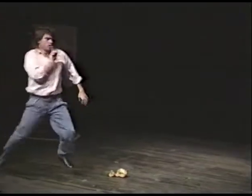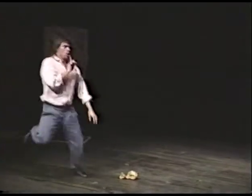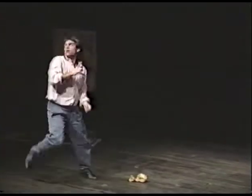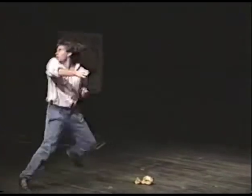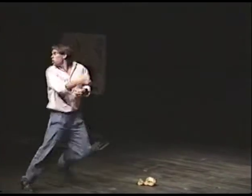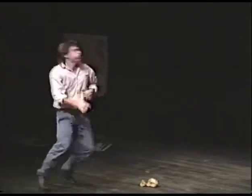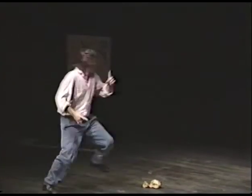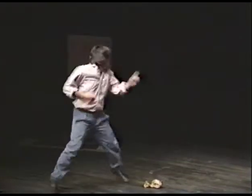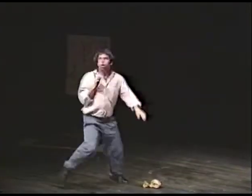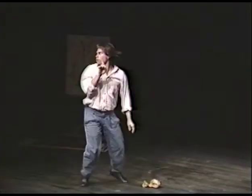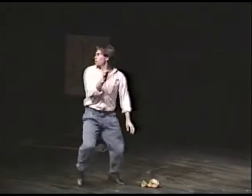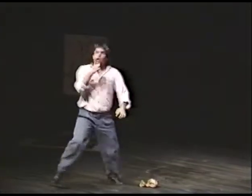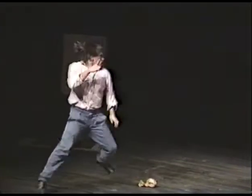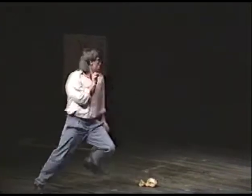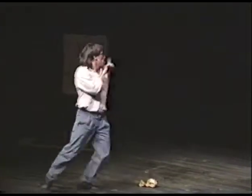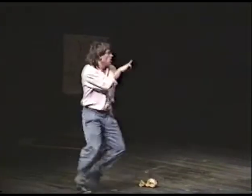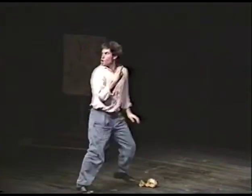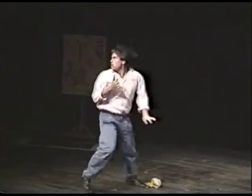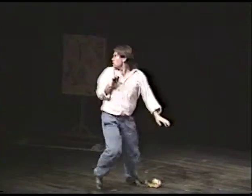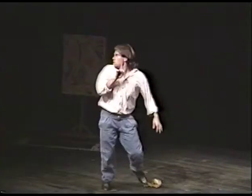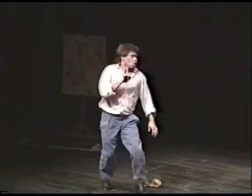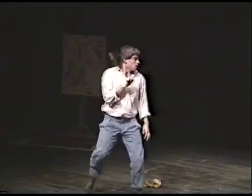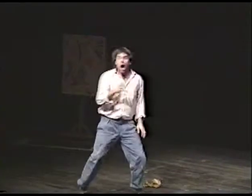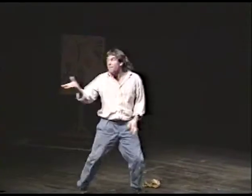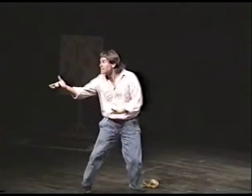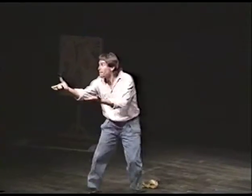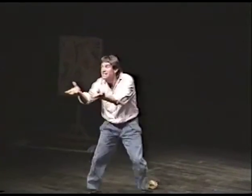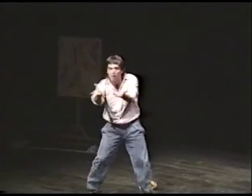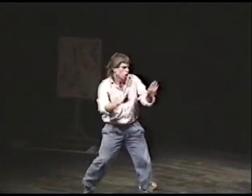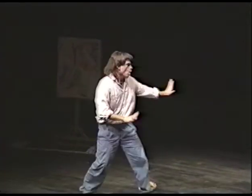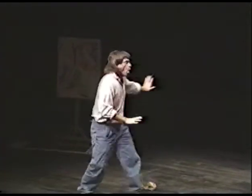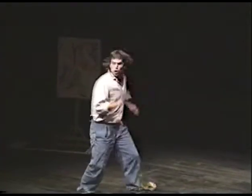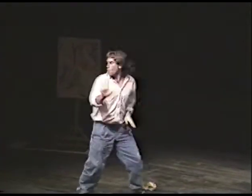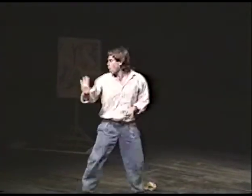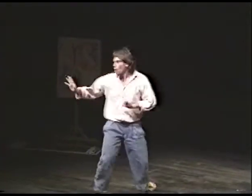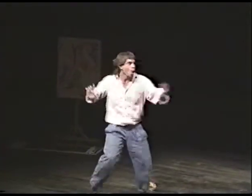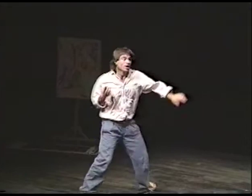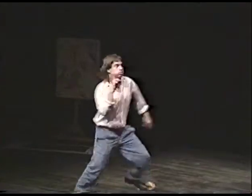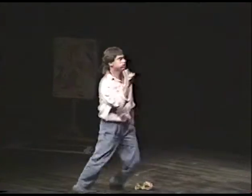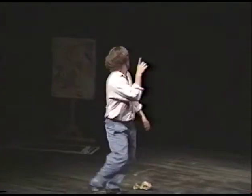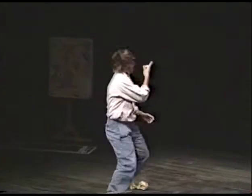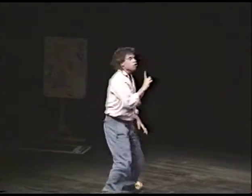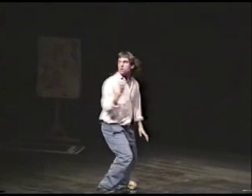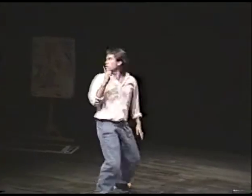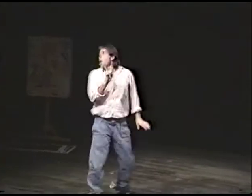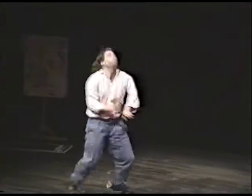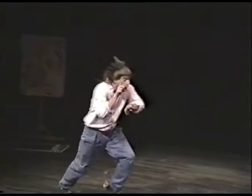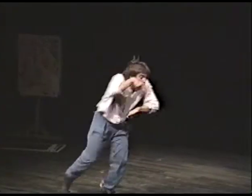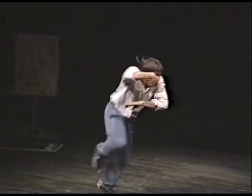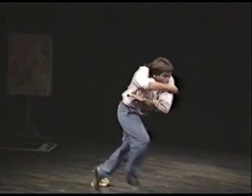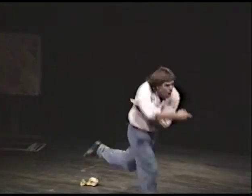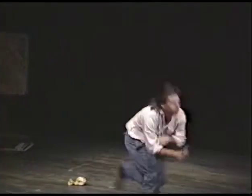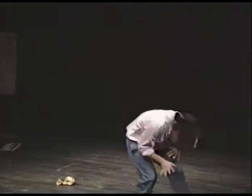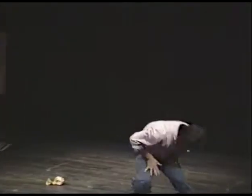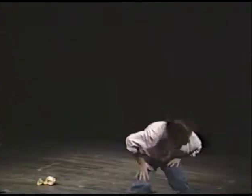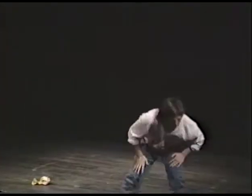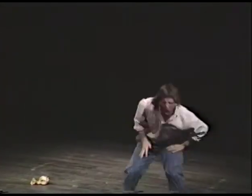runs past the melons, trips over the girl.